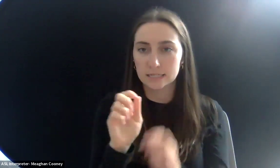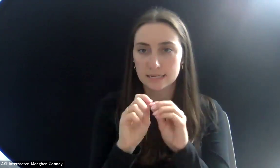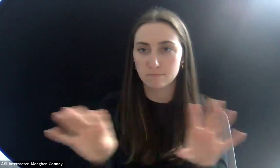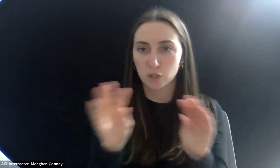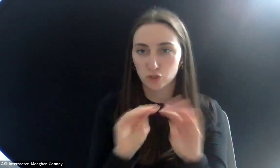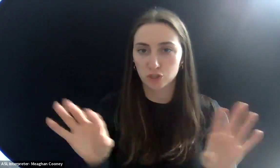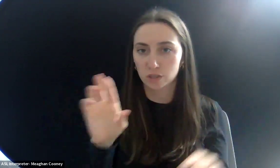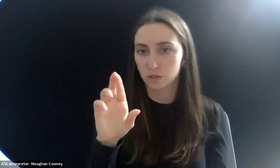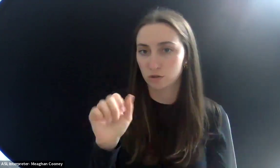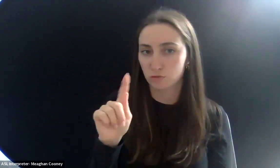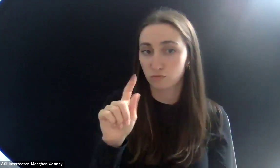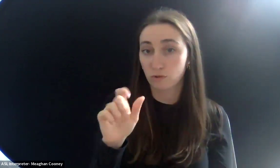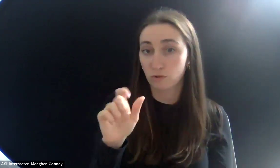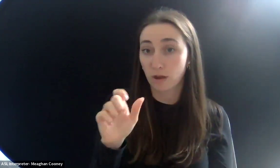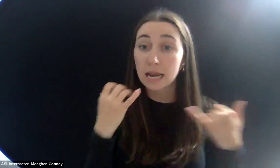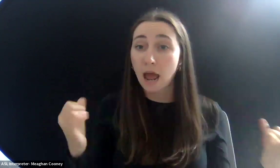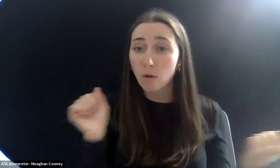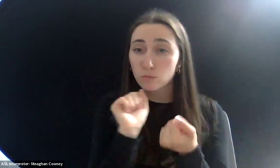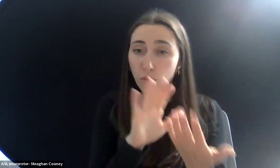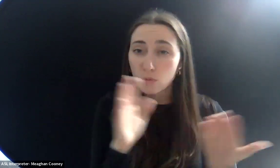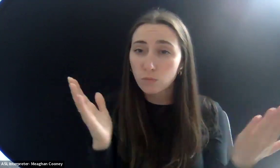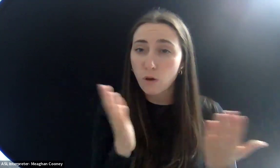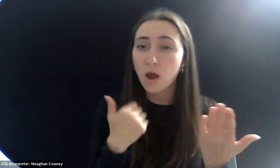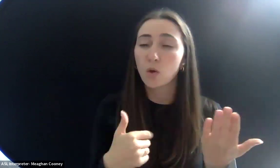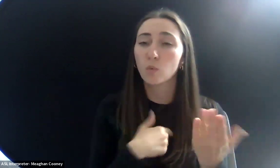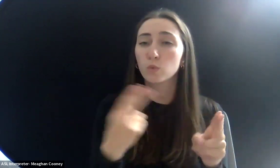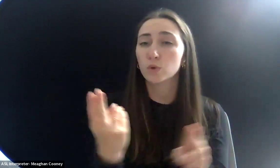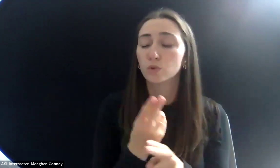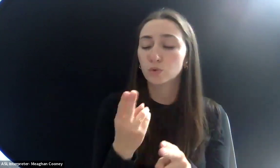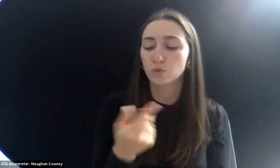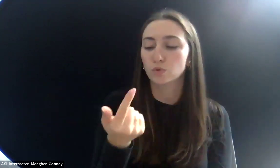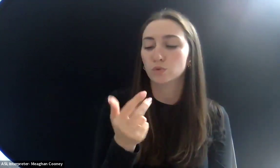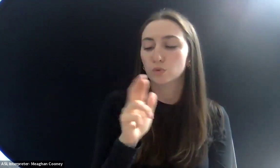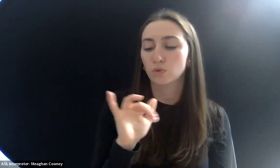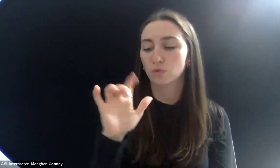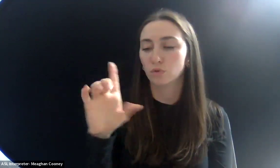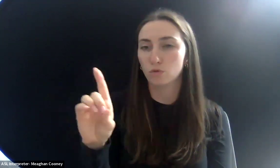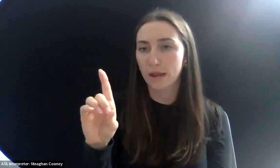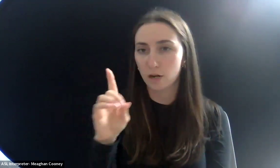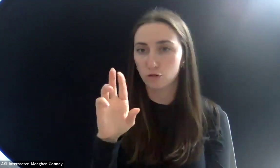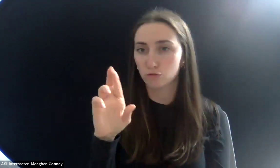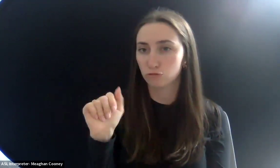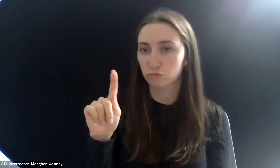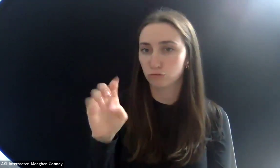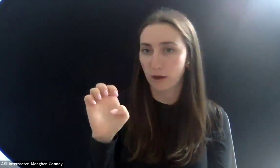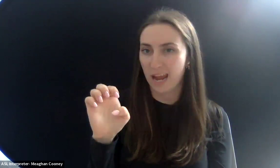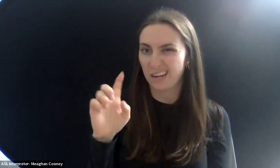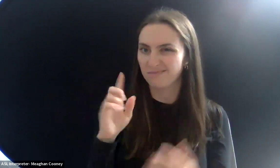What we currently do is we use the grid emission rates that are more or less current with current grid emission rates of